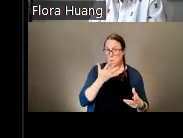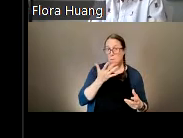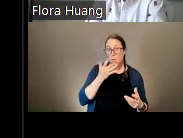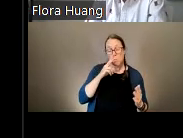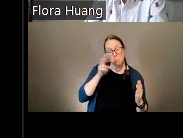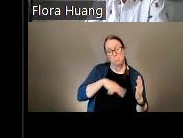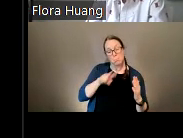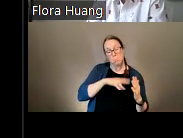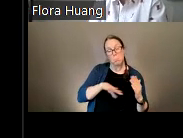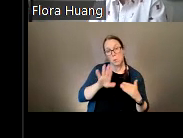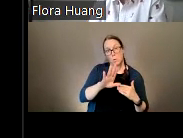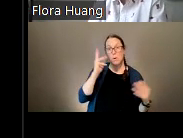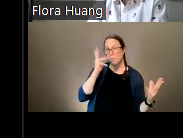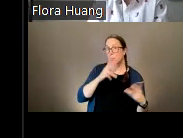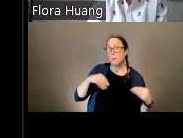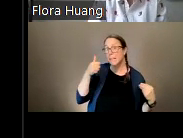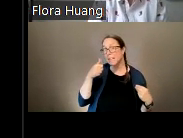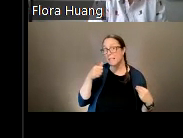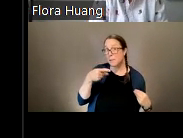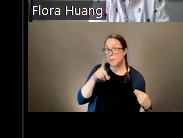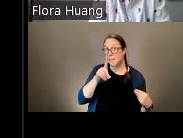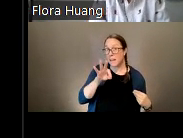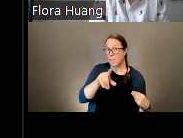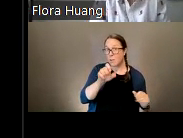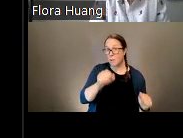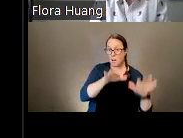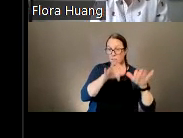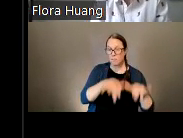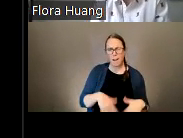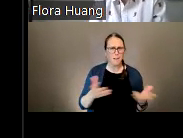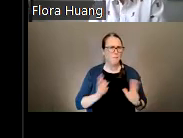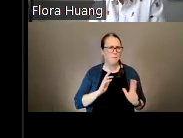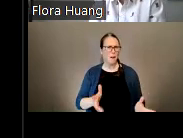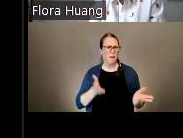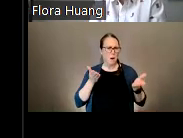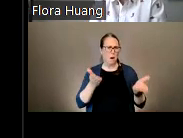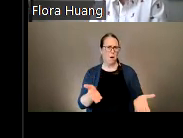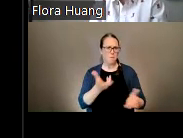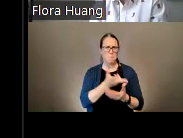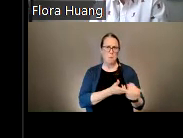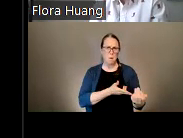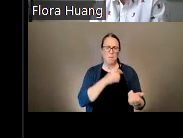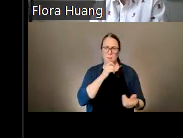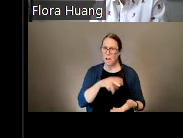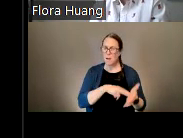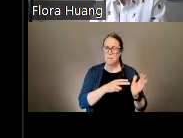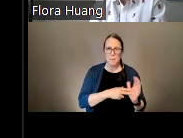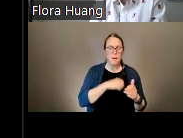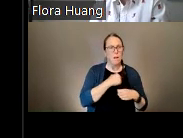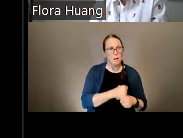like your prettiest PDF that you can put together, you could offer that too. That's not to say create, you know, a bunch of different,